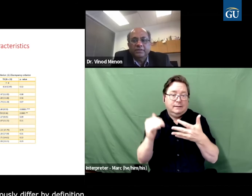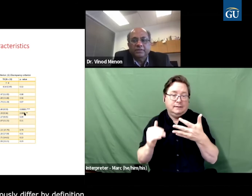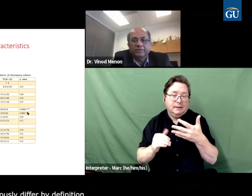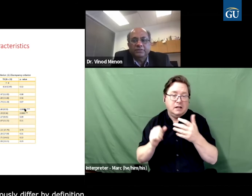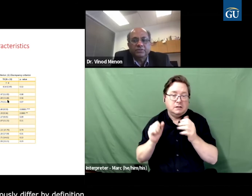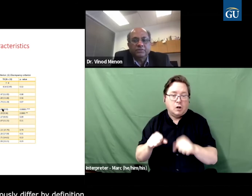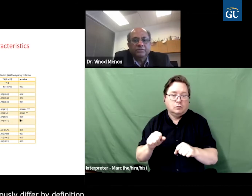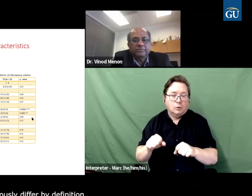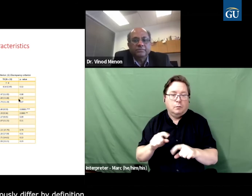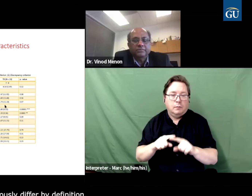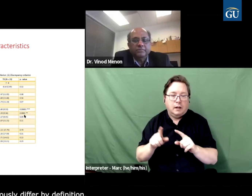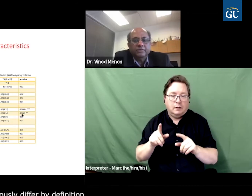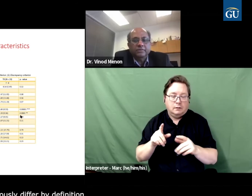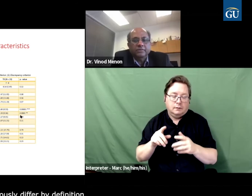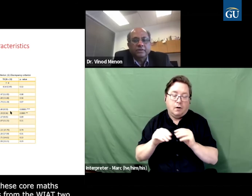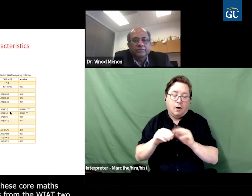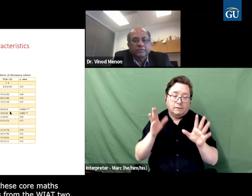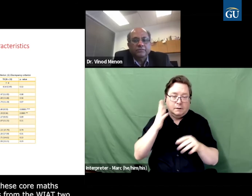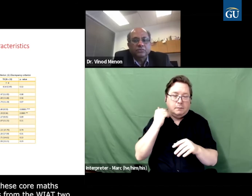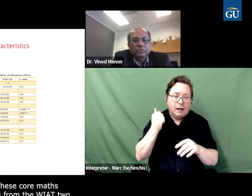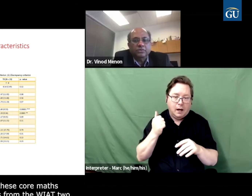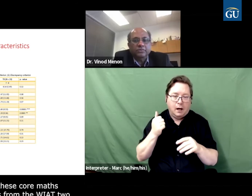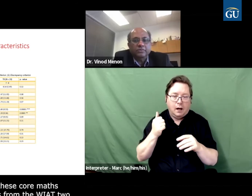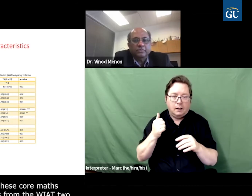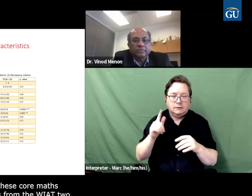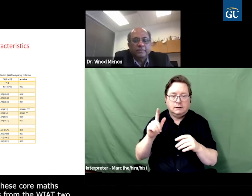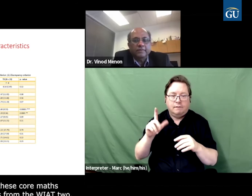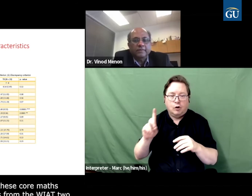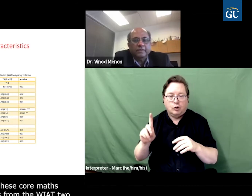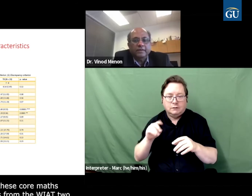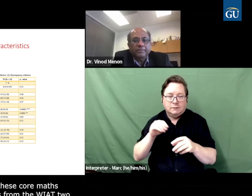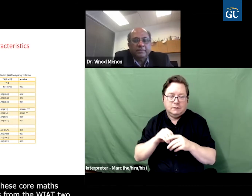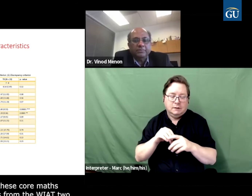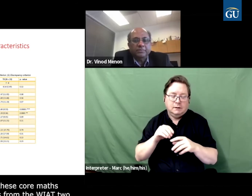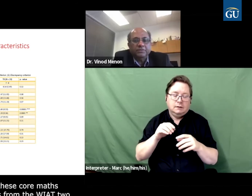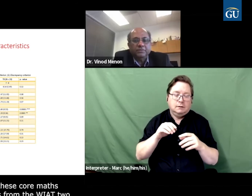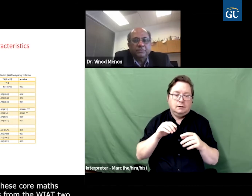obviously differ by definition and